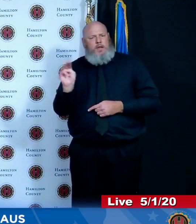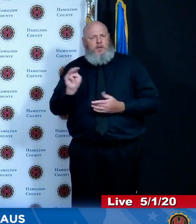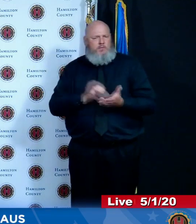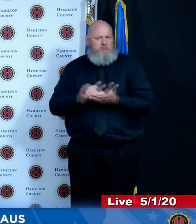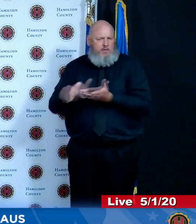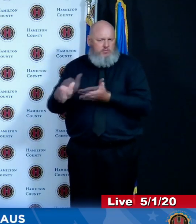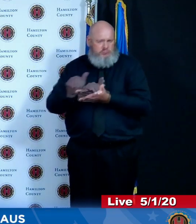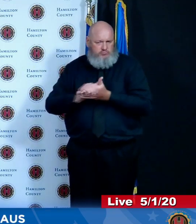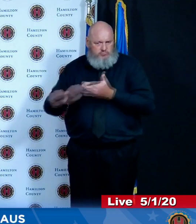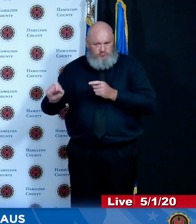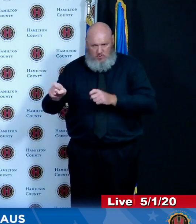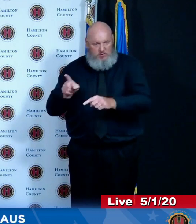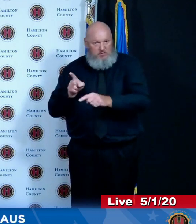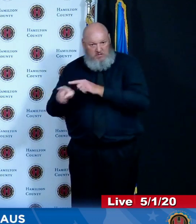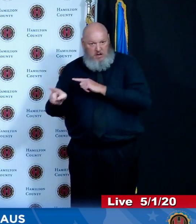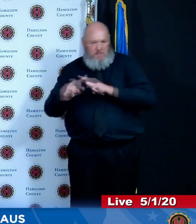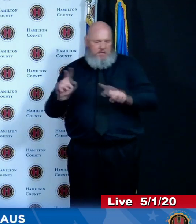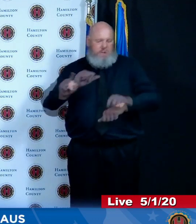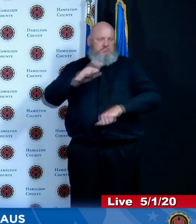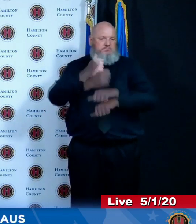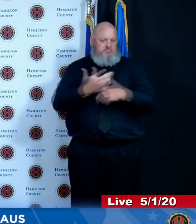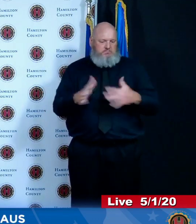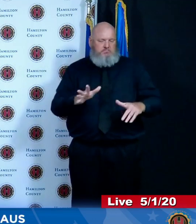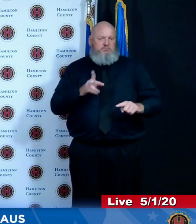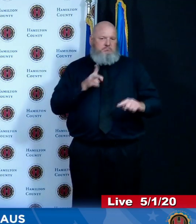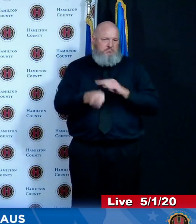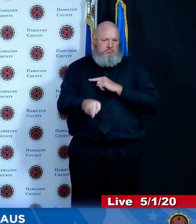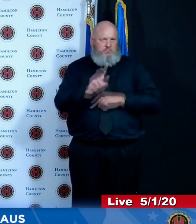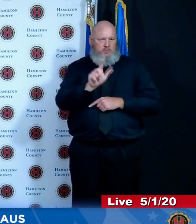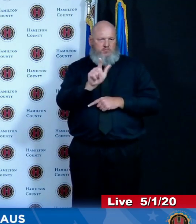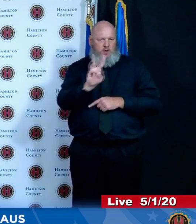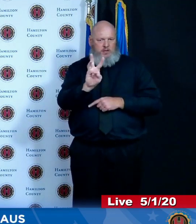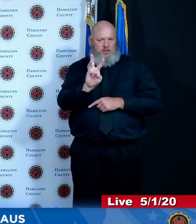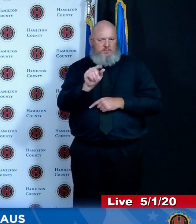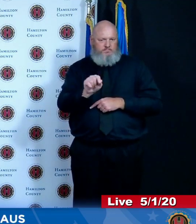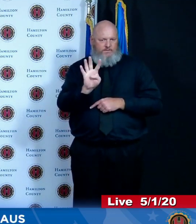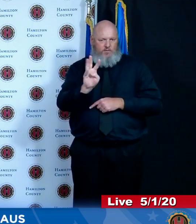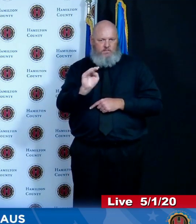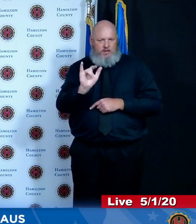we are trying to figure out how we can utilize those dollars we do not want to